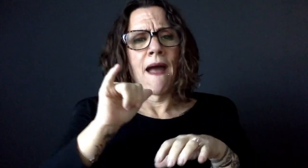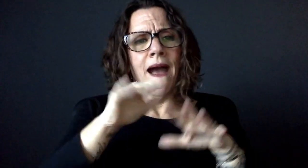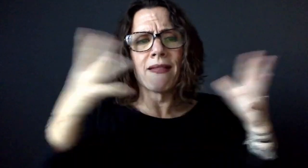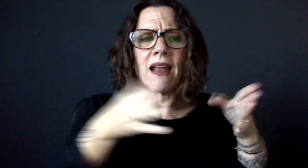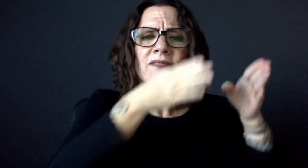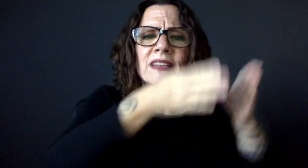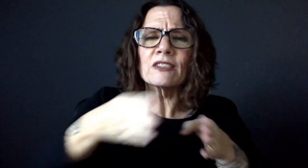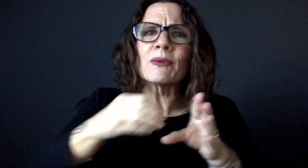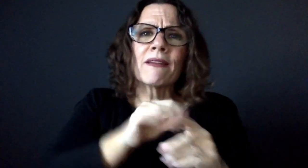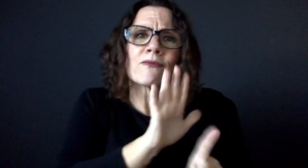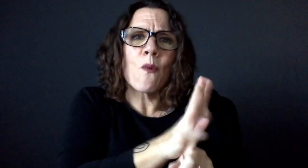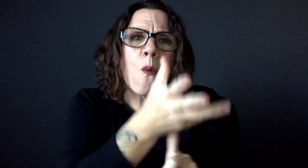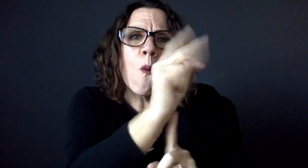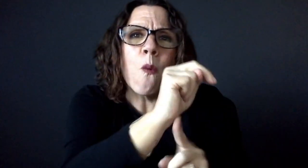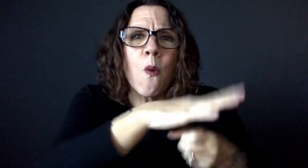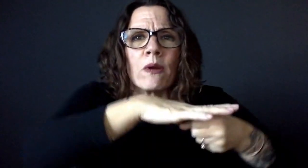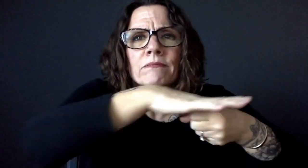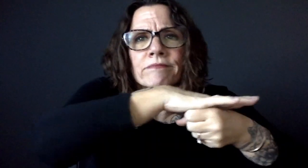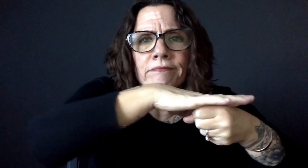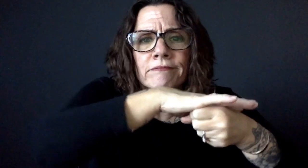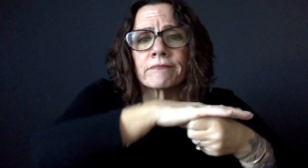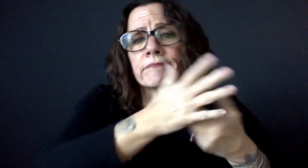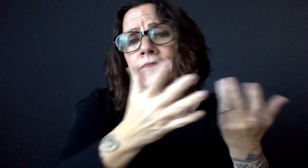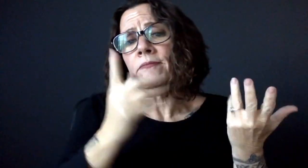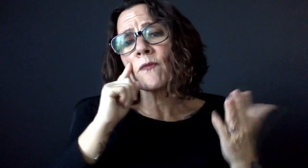by individuals within their respective settings,